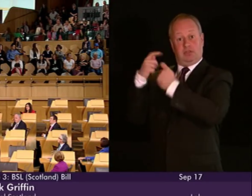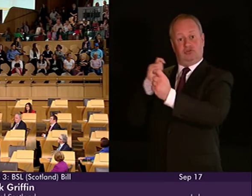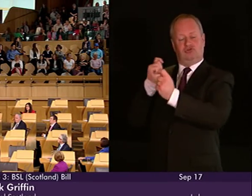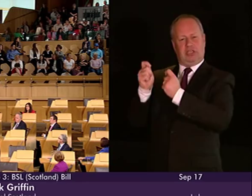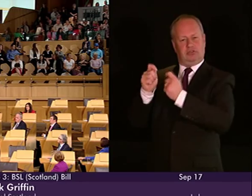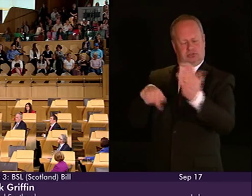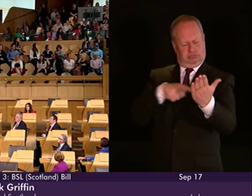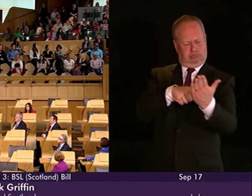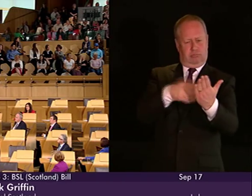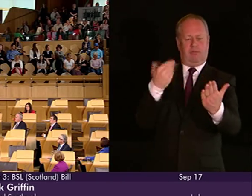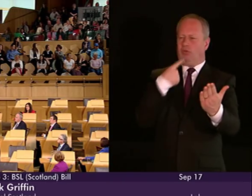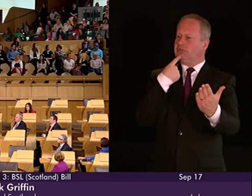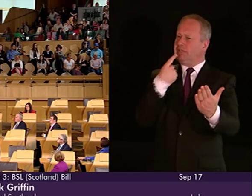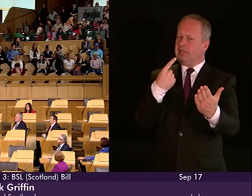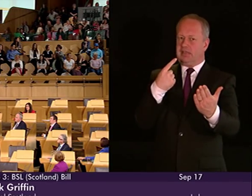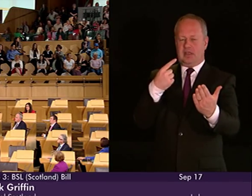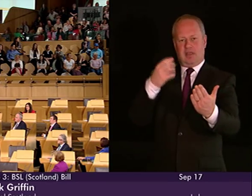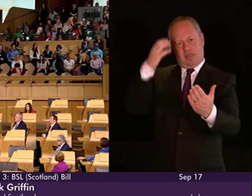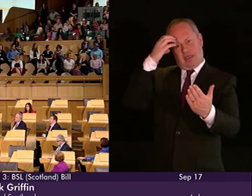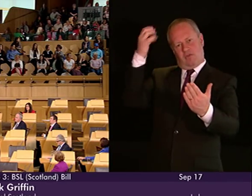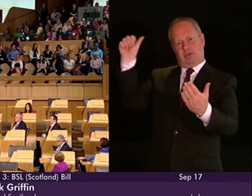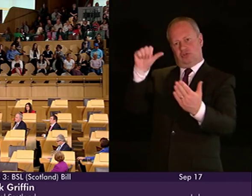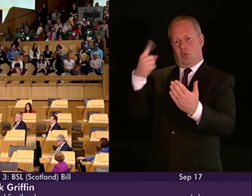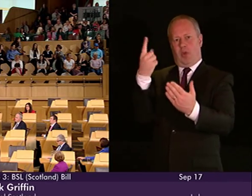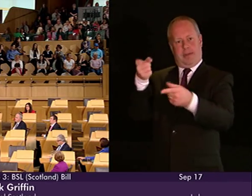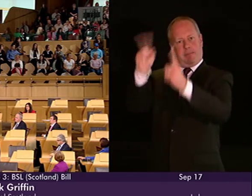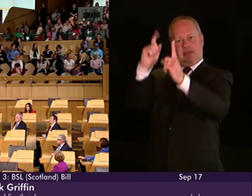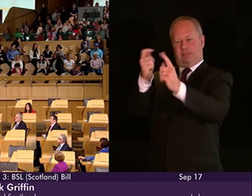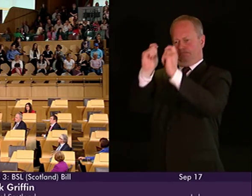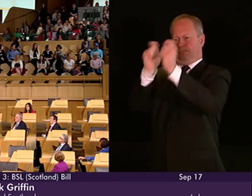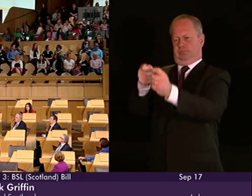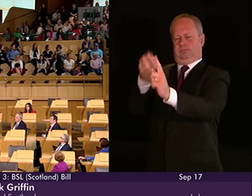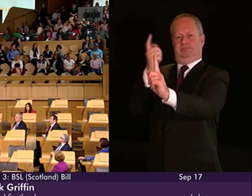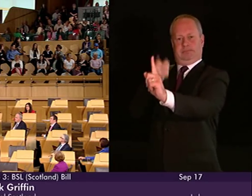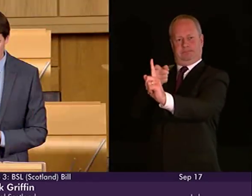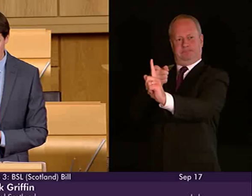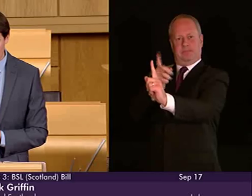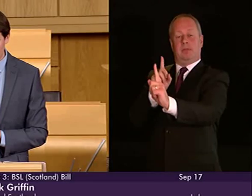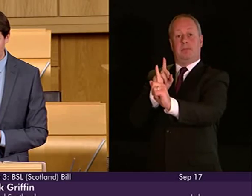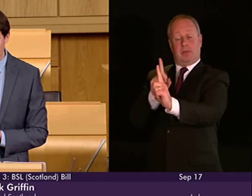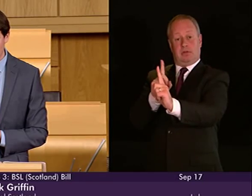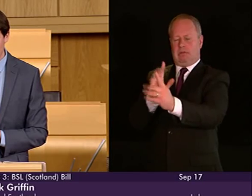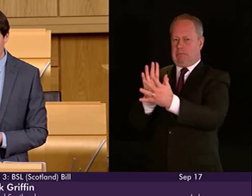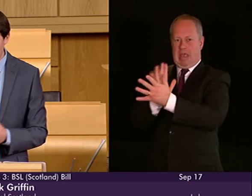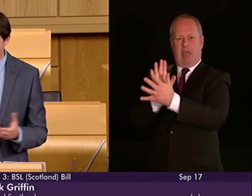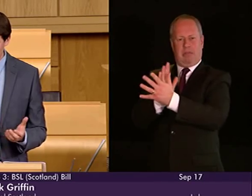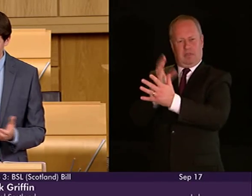a section that required the Scottish Government to identify a specific minister to take on responsibility for implementing the legislation, but I am happy to recognise that the Government